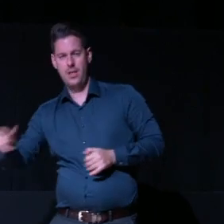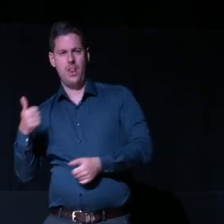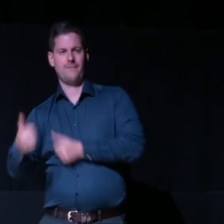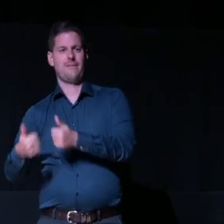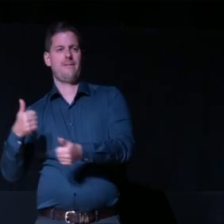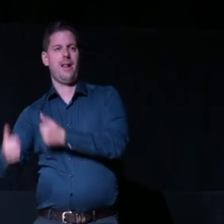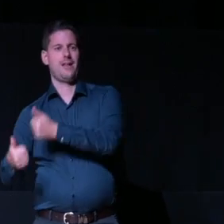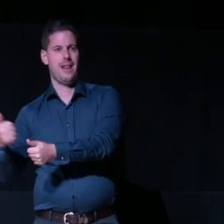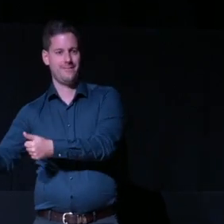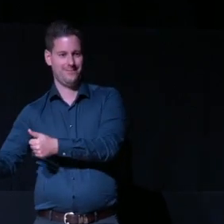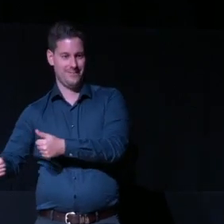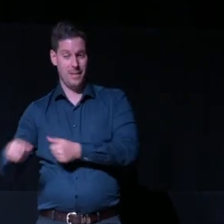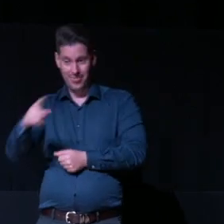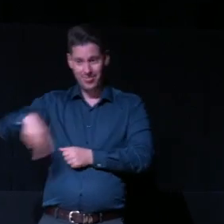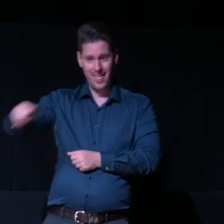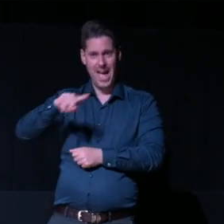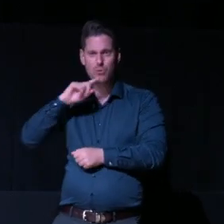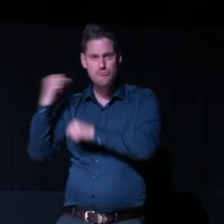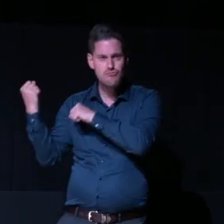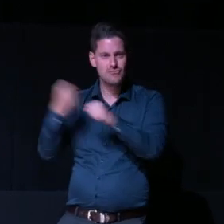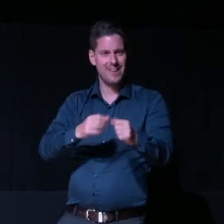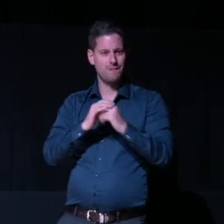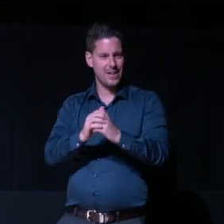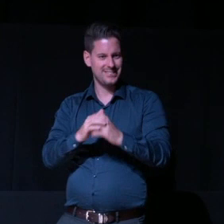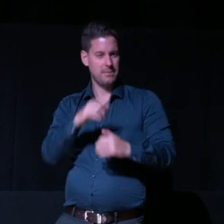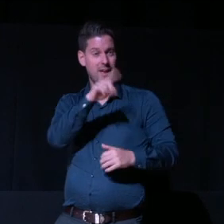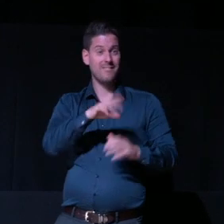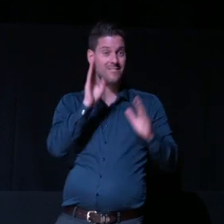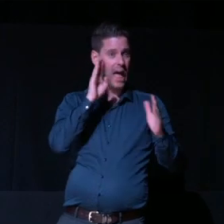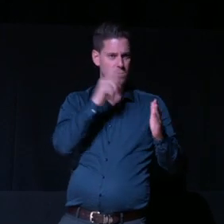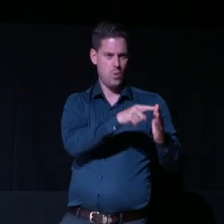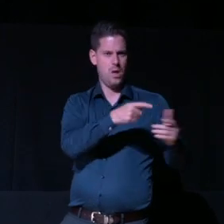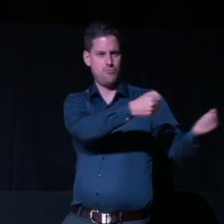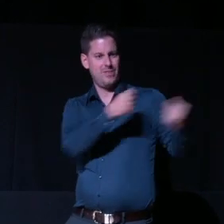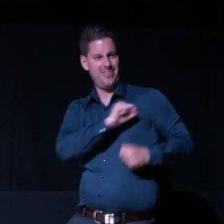And I think that's where this starts to fail.